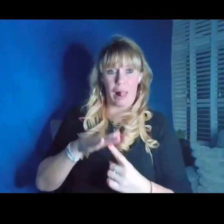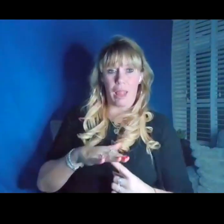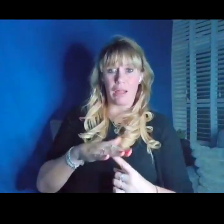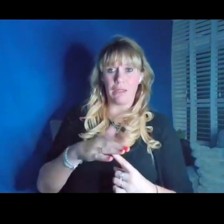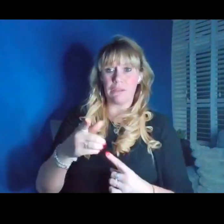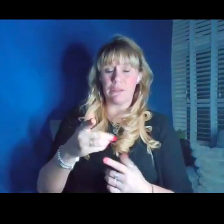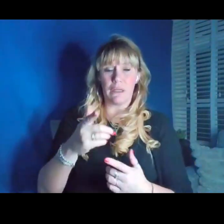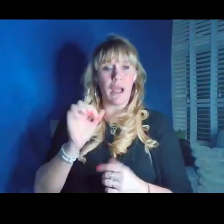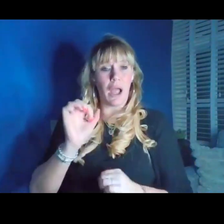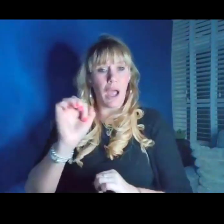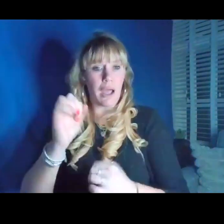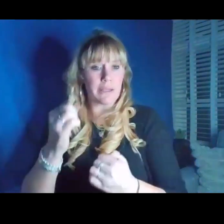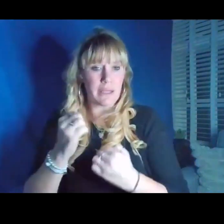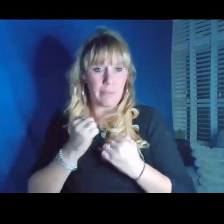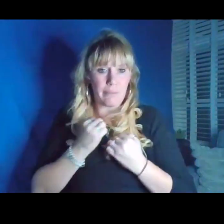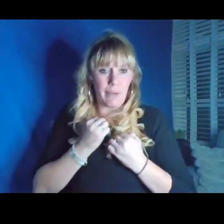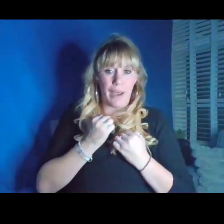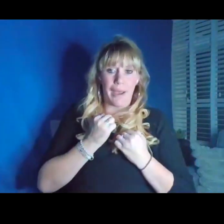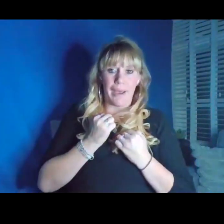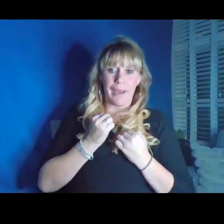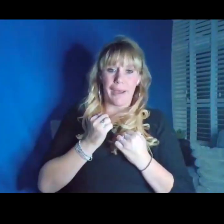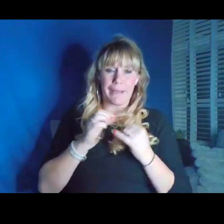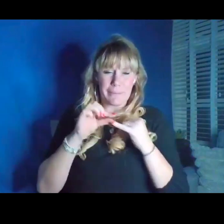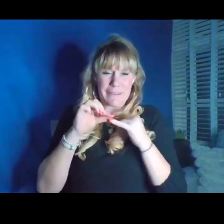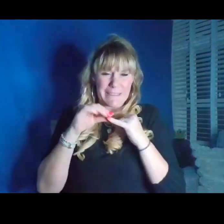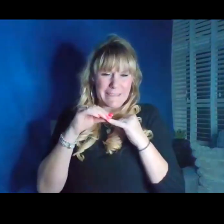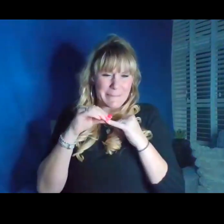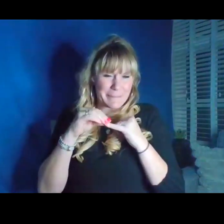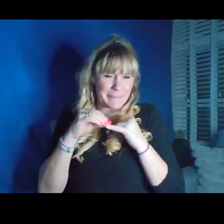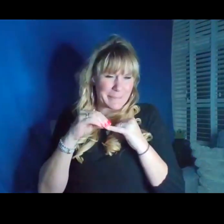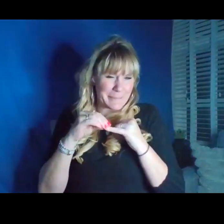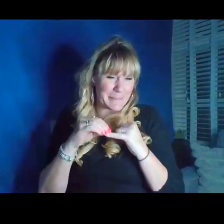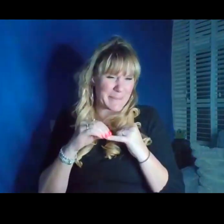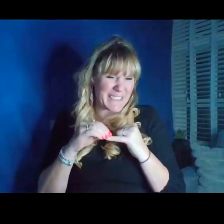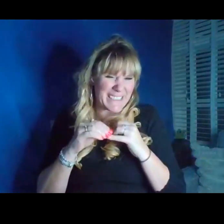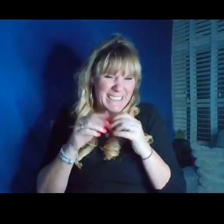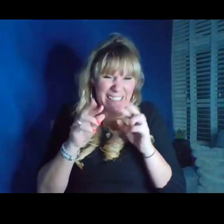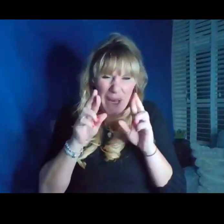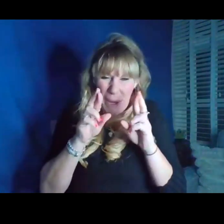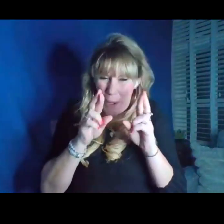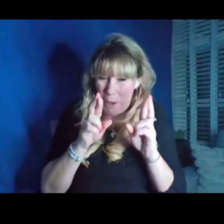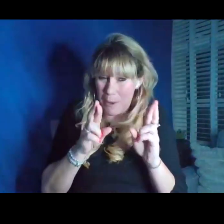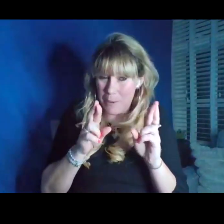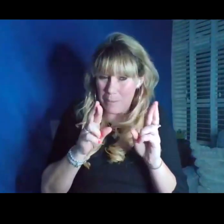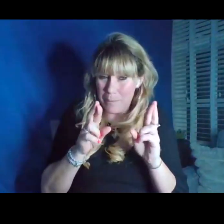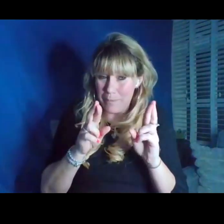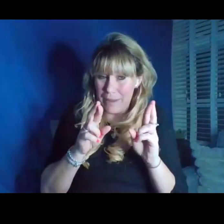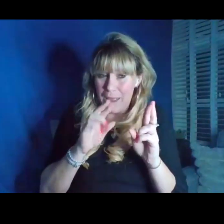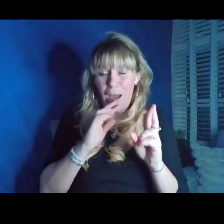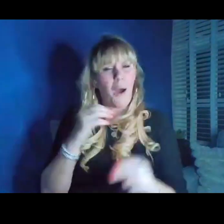We would squeeze each other's little fingers, both though yes somehow it will be fine.